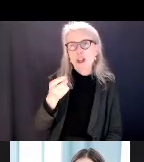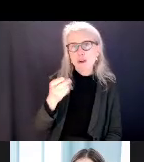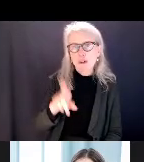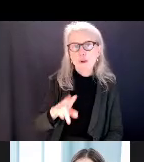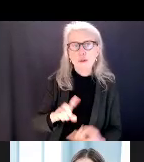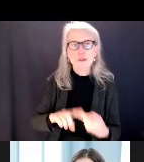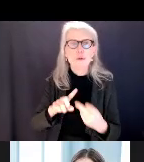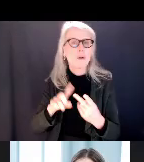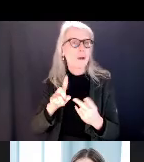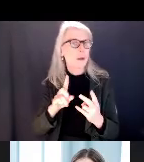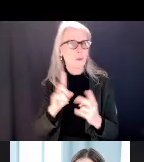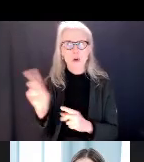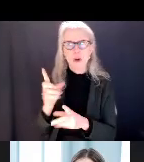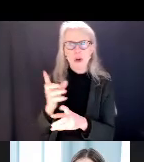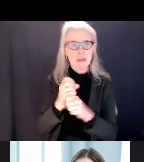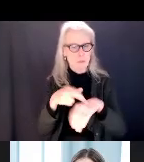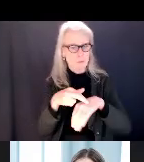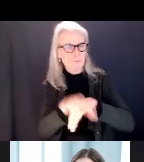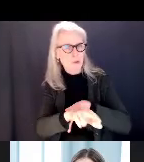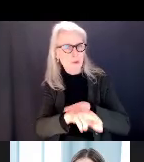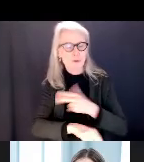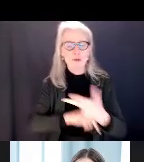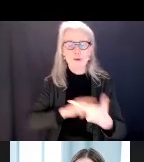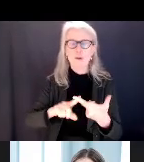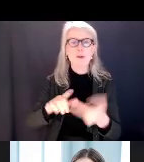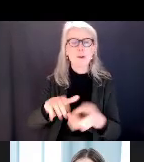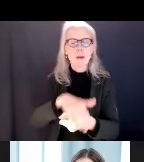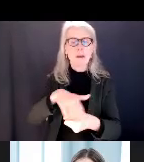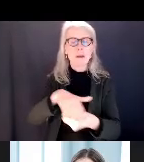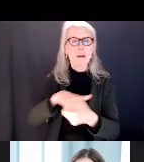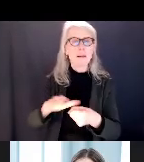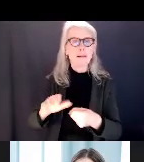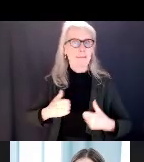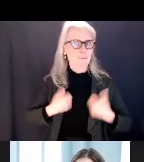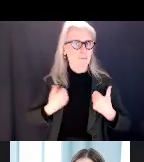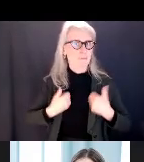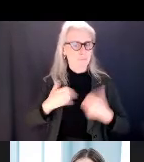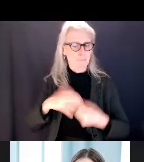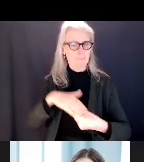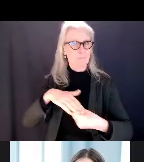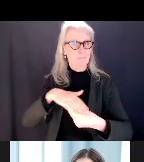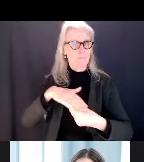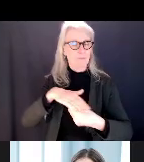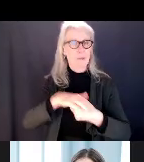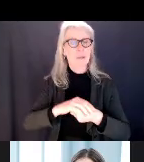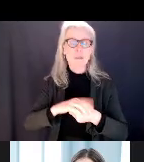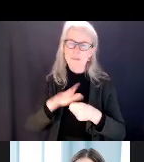neighborhoods, where individuals live. And I'll talk about that briefly regarding implications